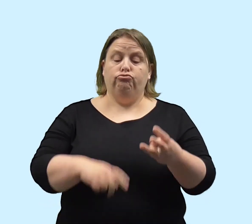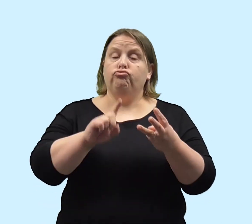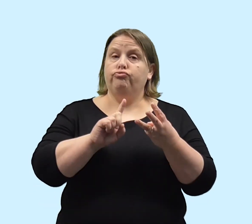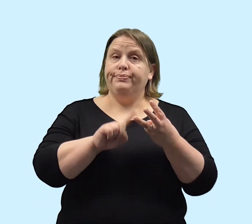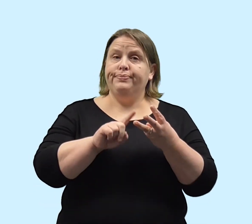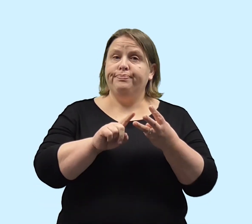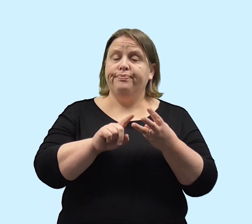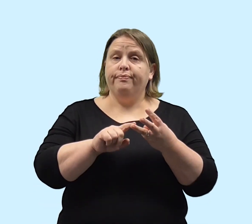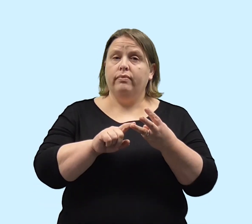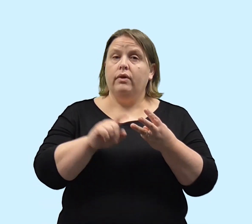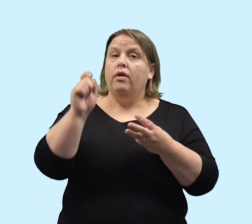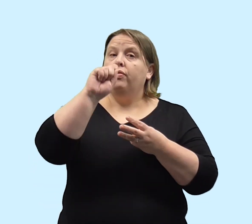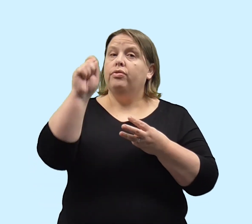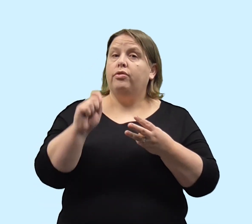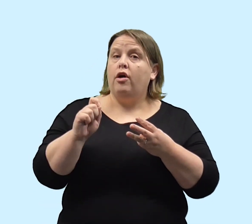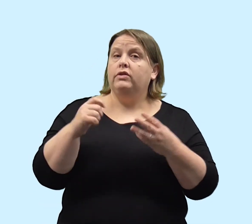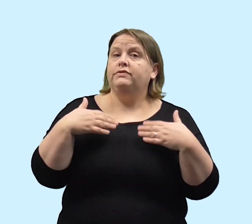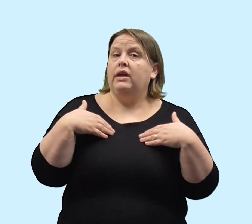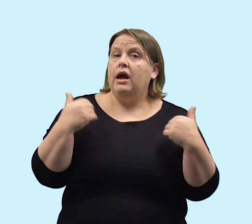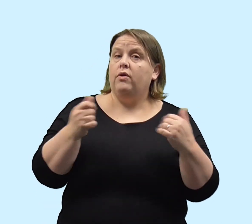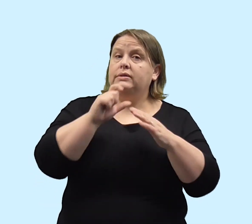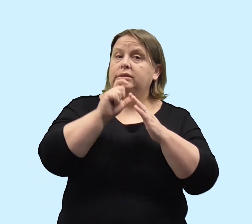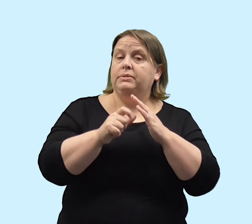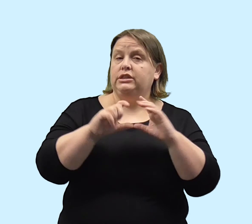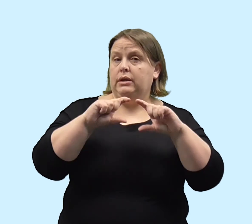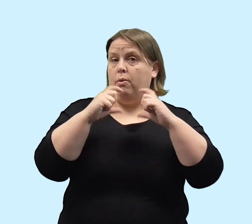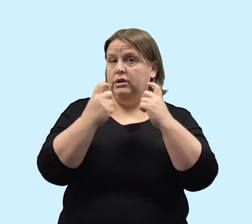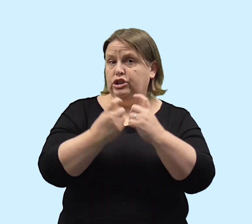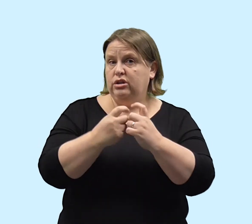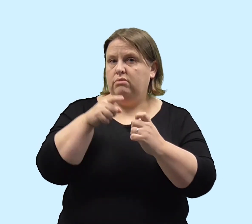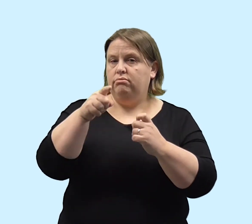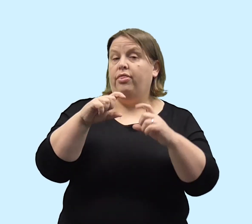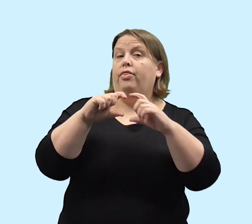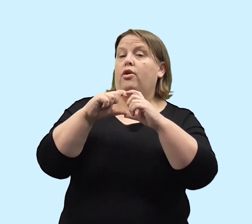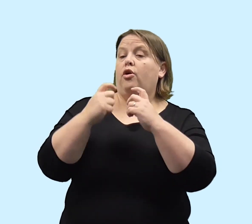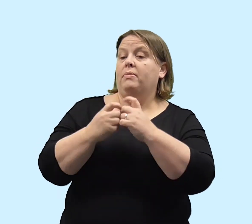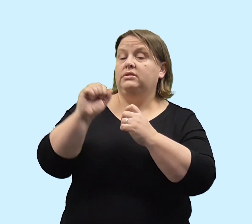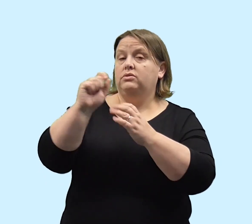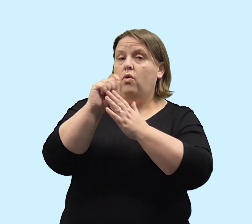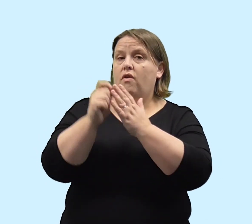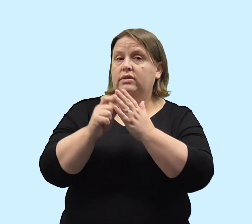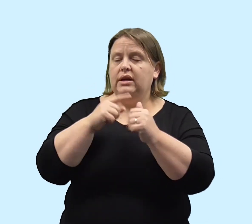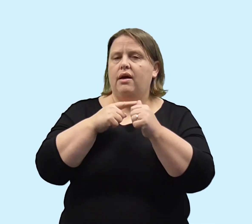The office of the Health and Disability Commissioner. The Commissioner’s office can advise